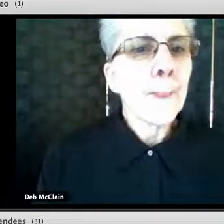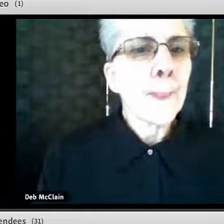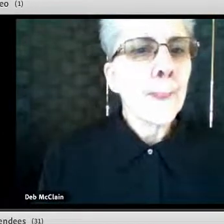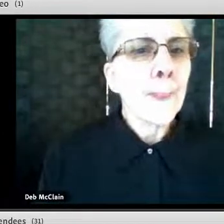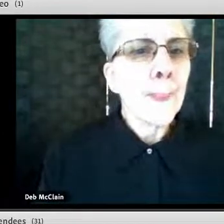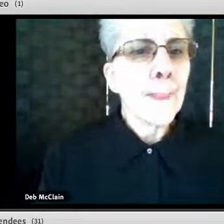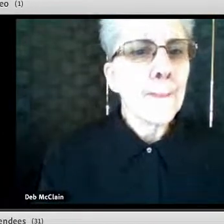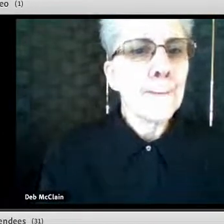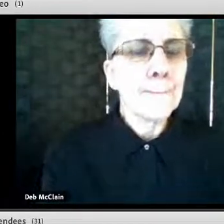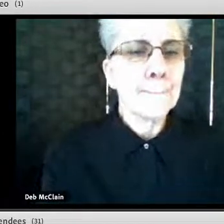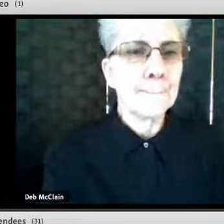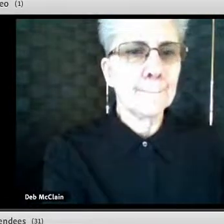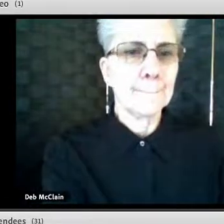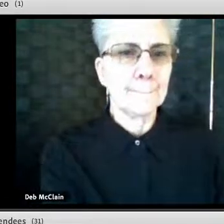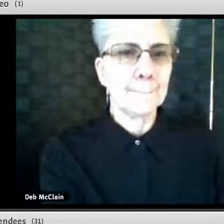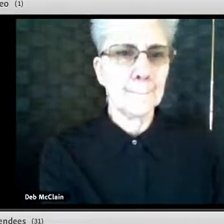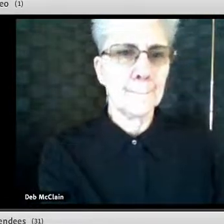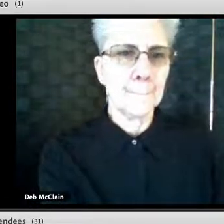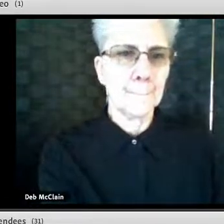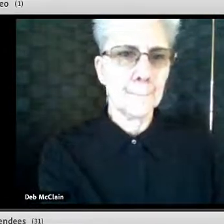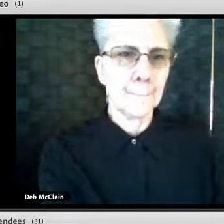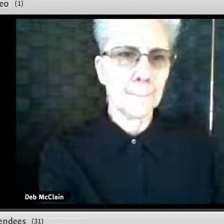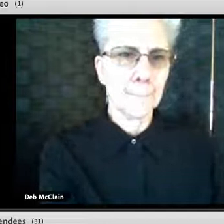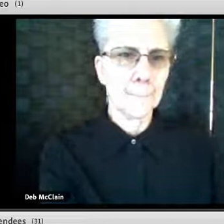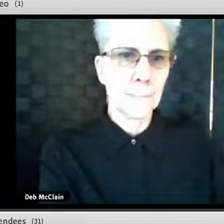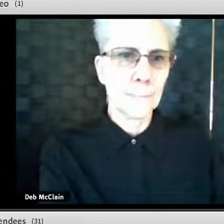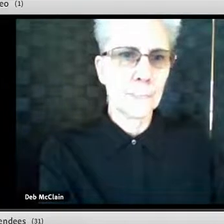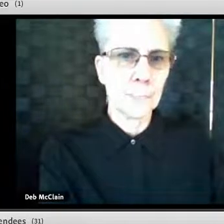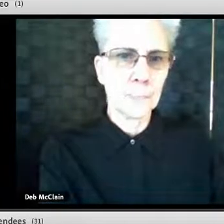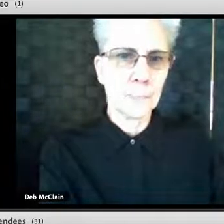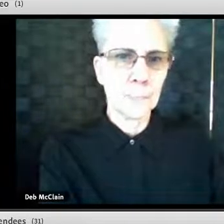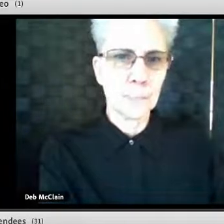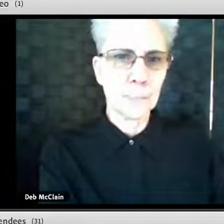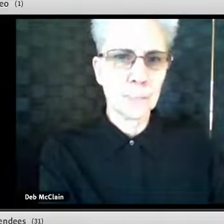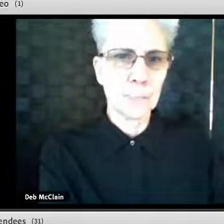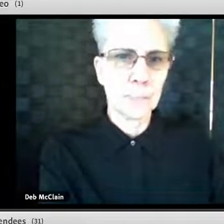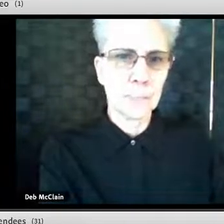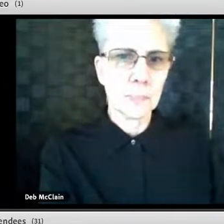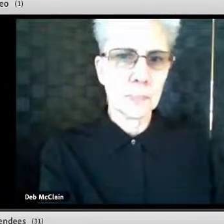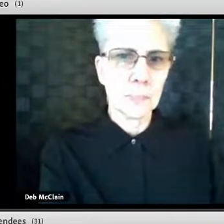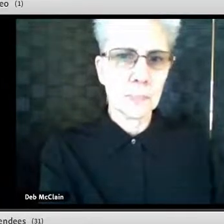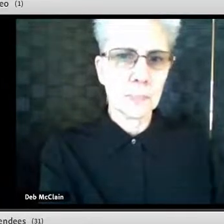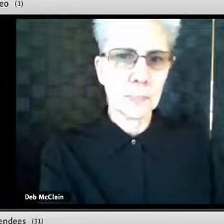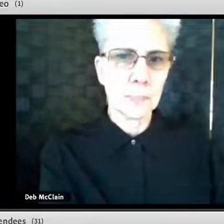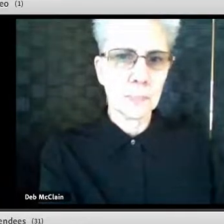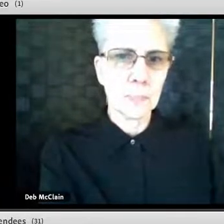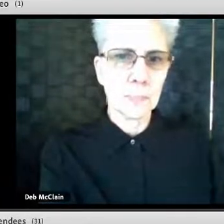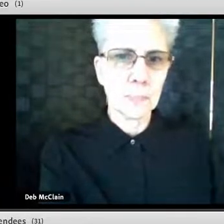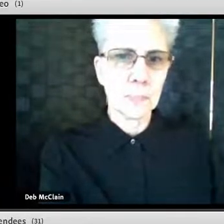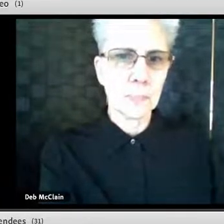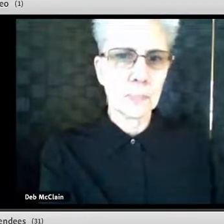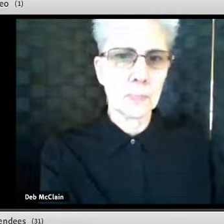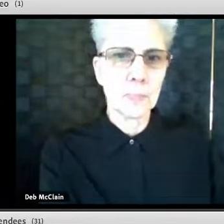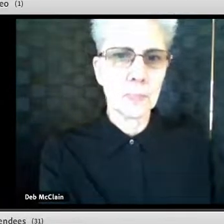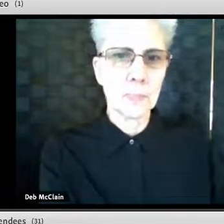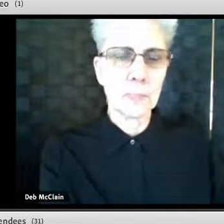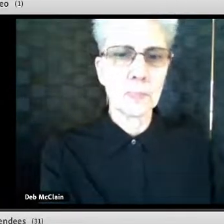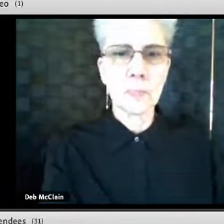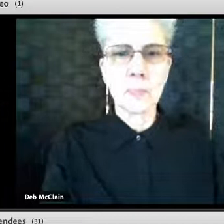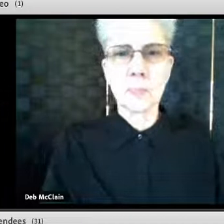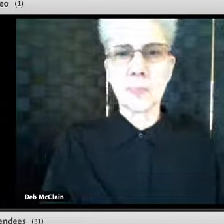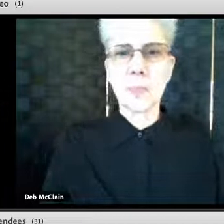I'm going to move to the pointer.